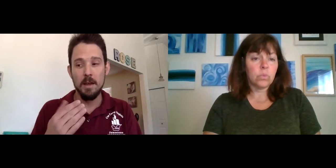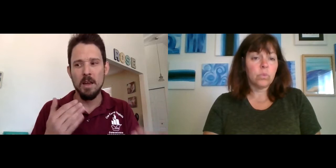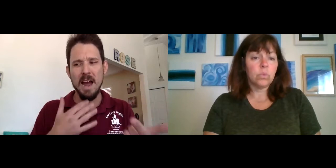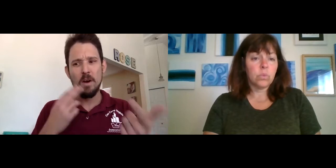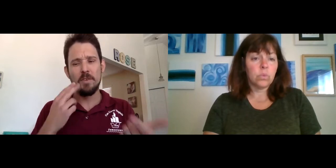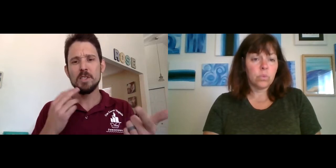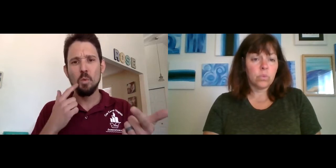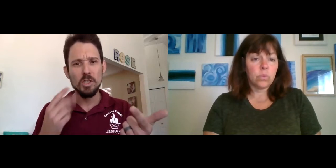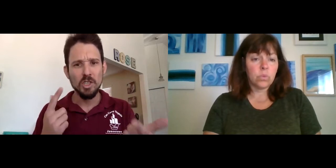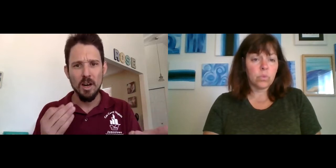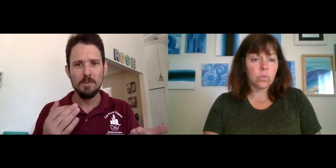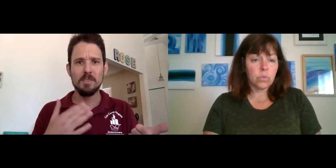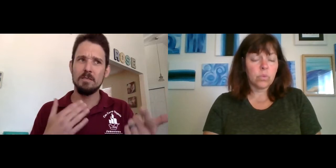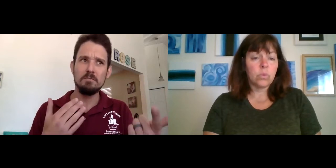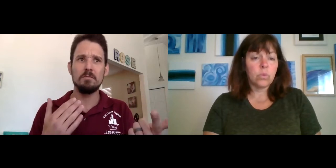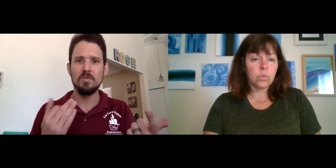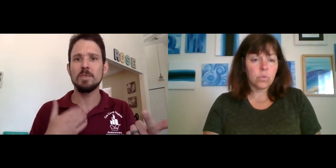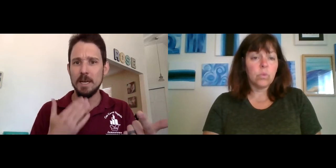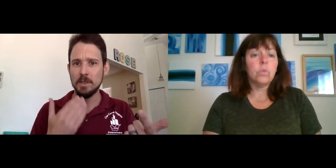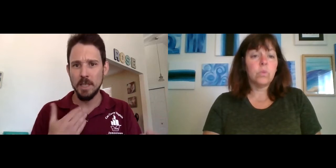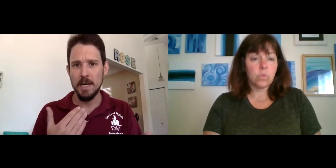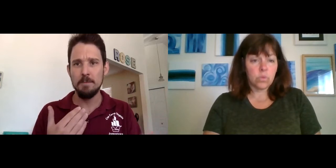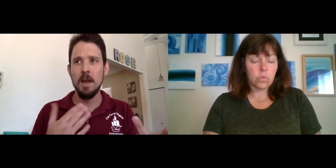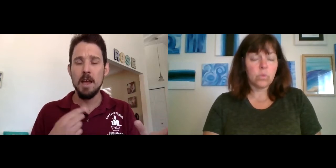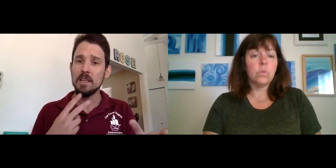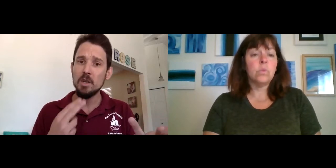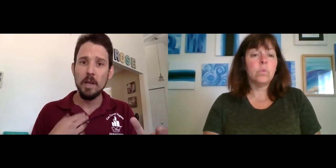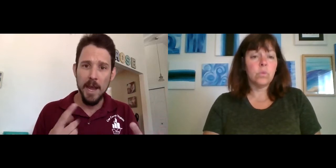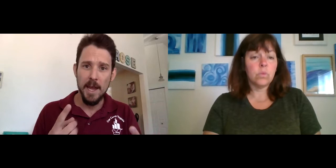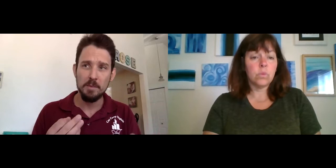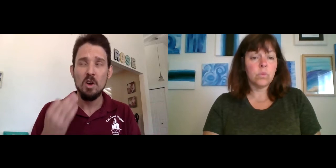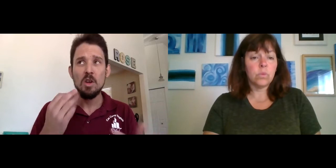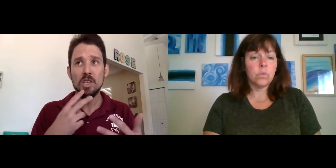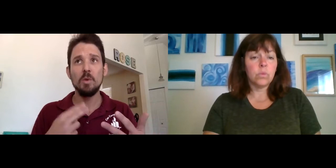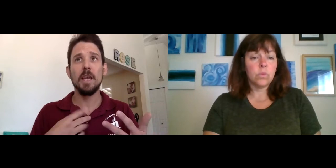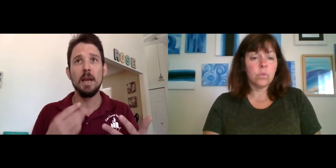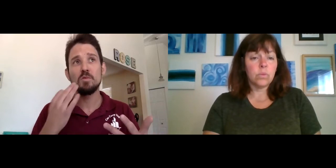however there's workshops from time to time and cue camps --cue camps are really